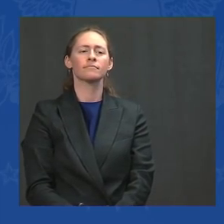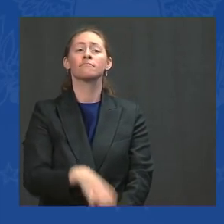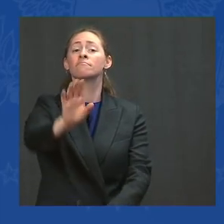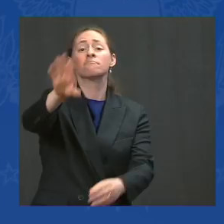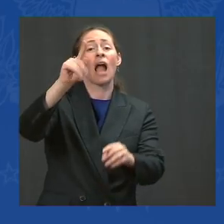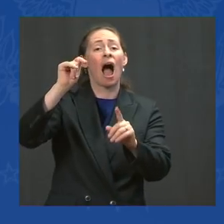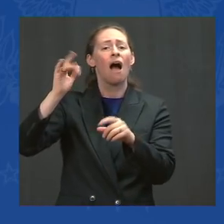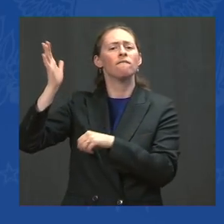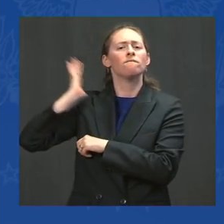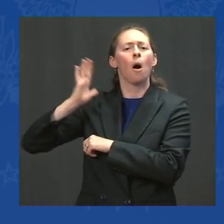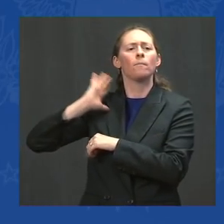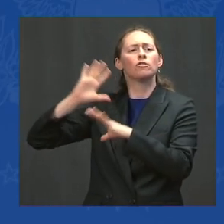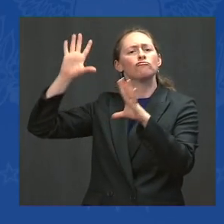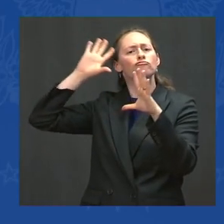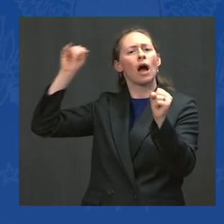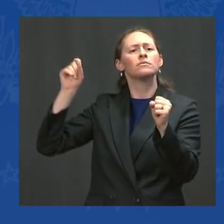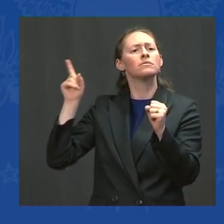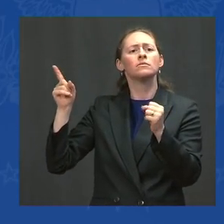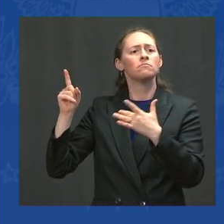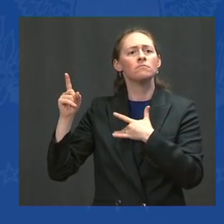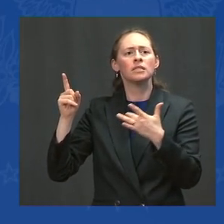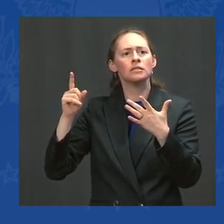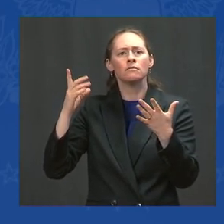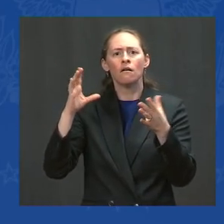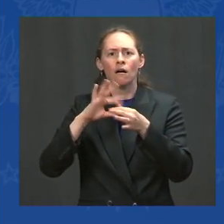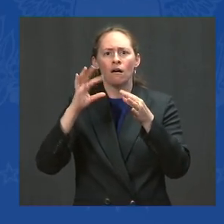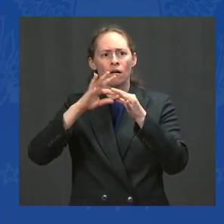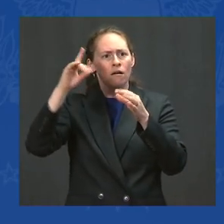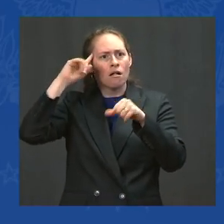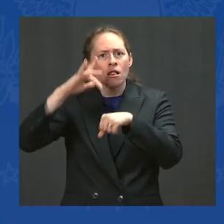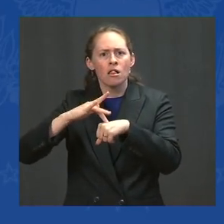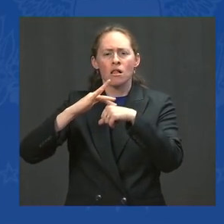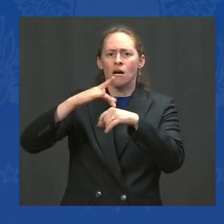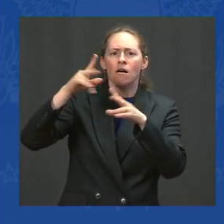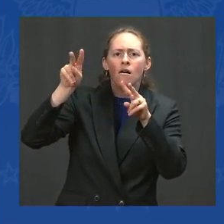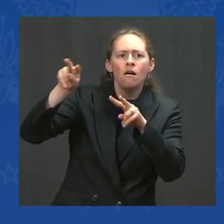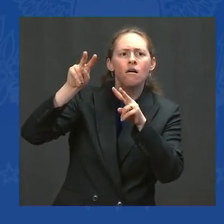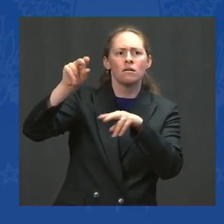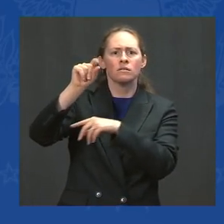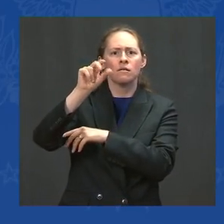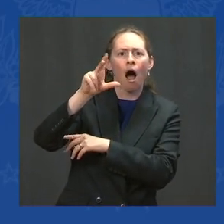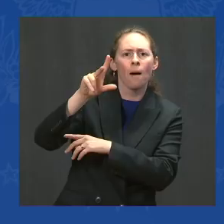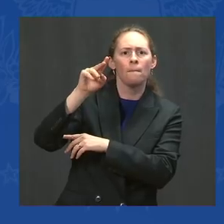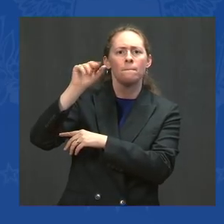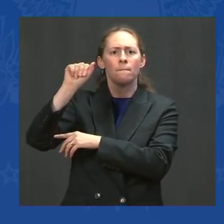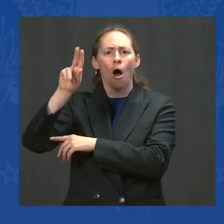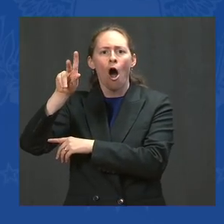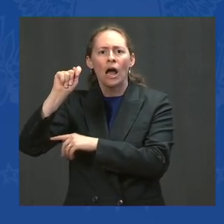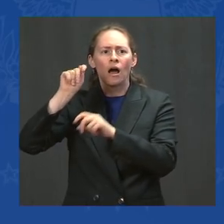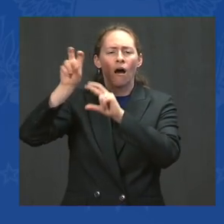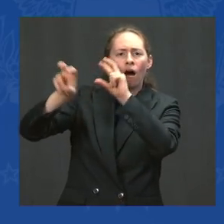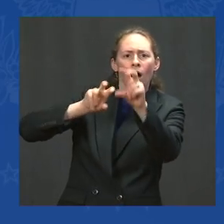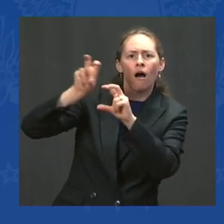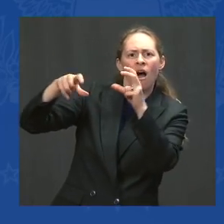for the last five months about how the stock market is so high -- higher than any time in history, still higher than any time in history.